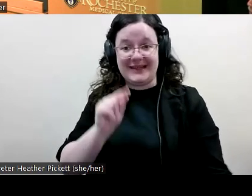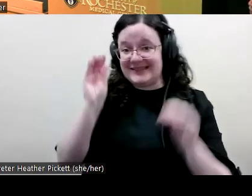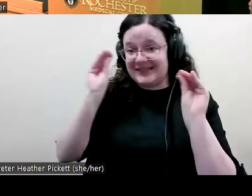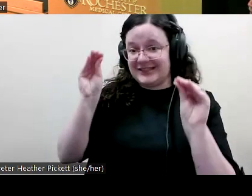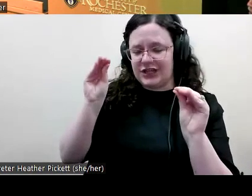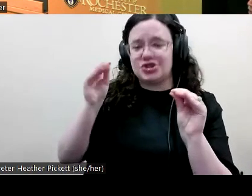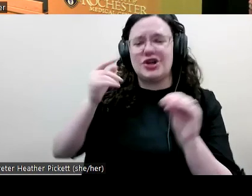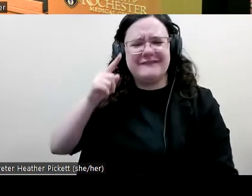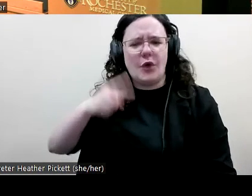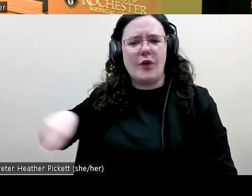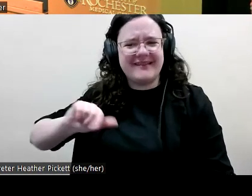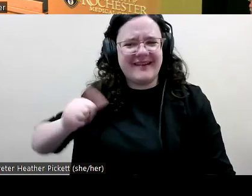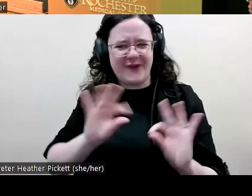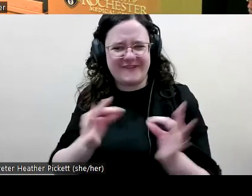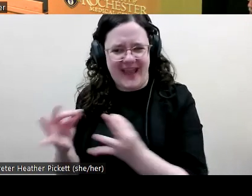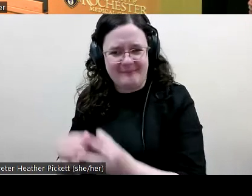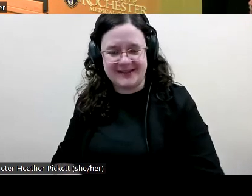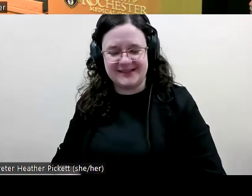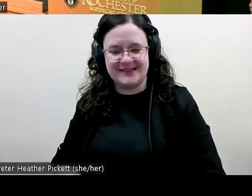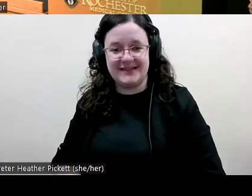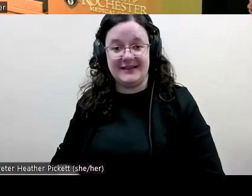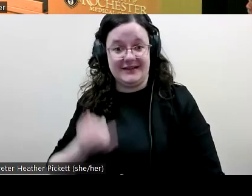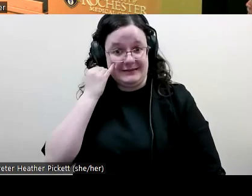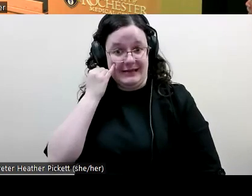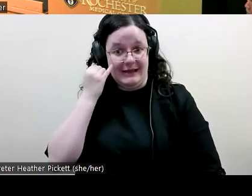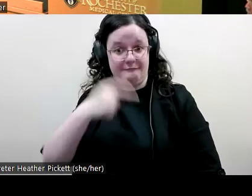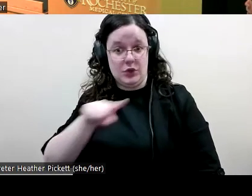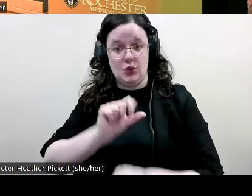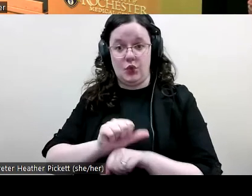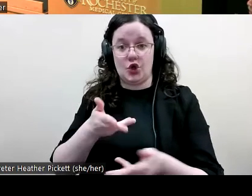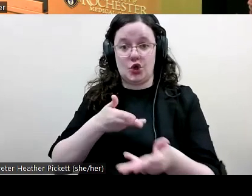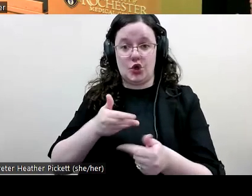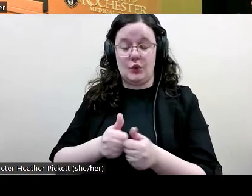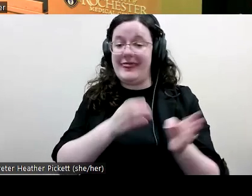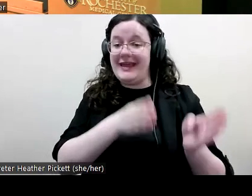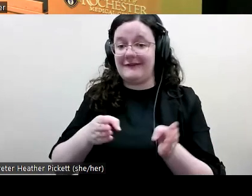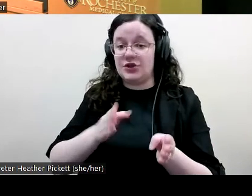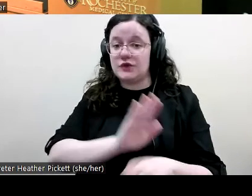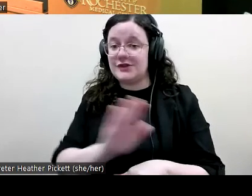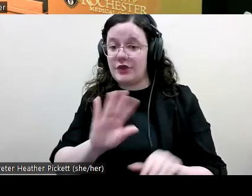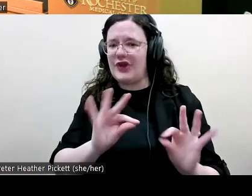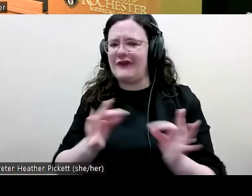you are working with individuals and their families please use family to